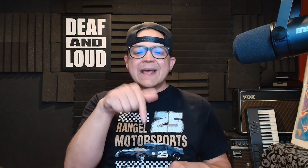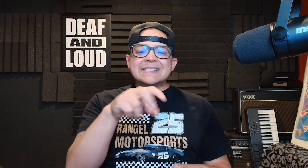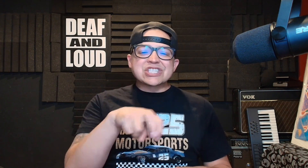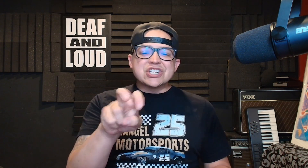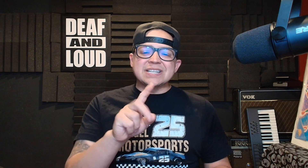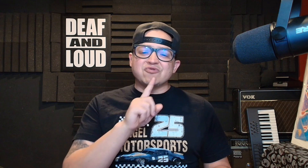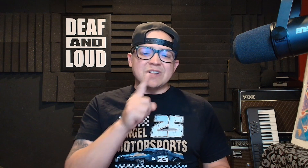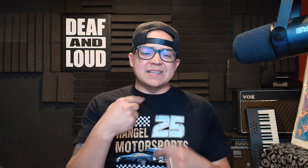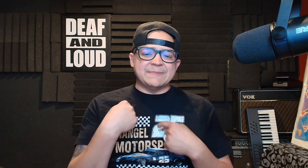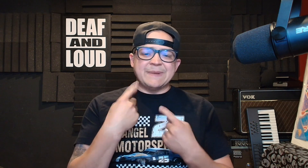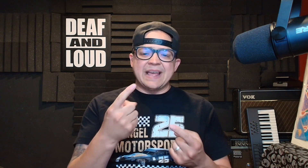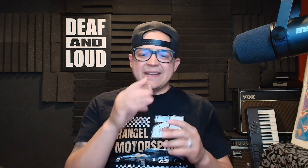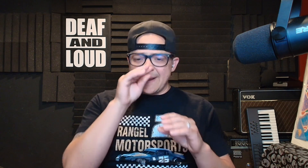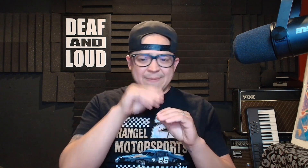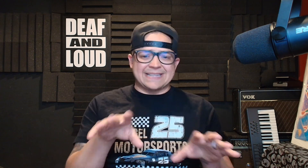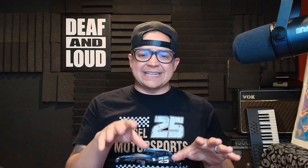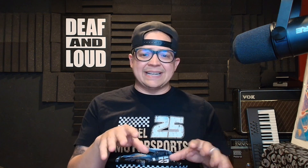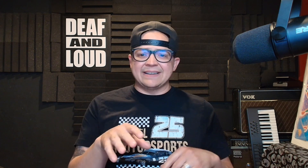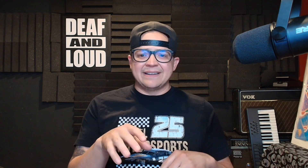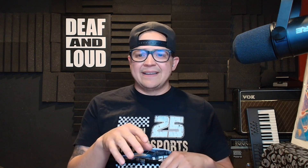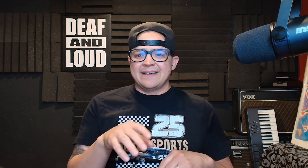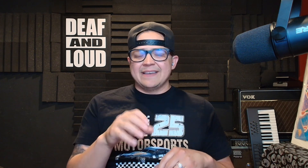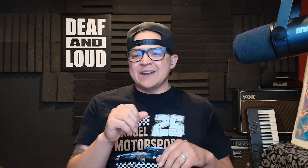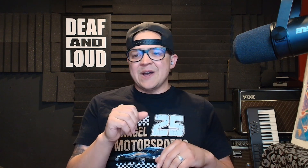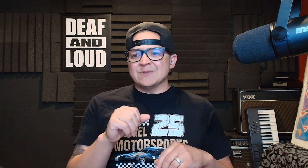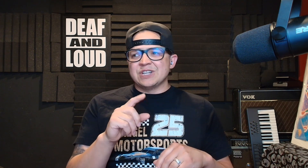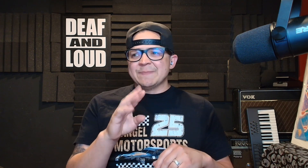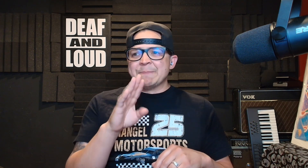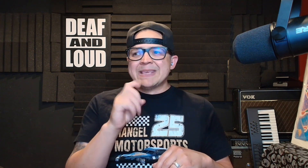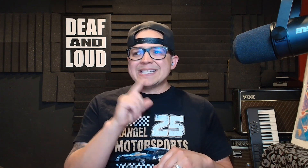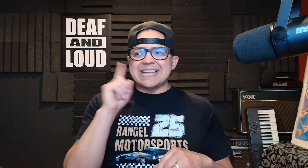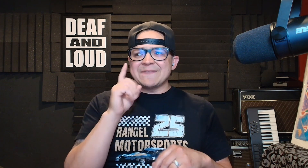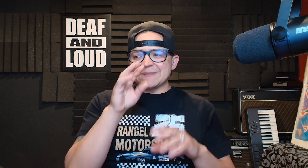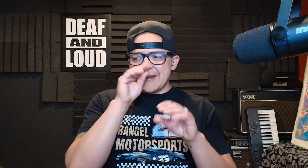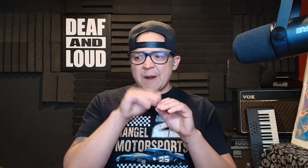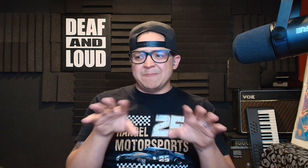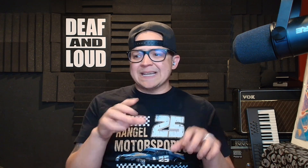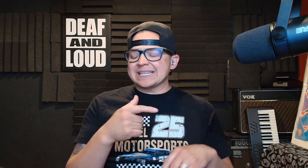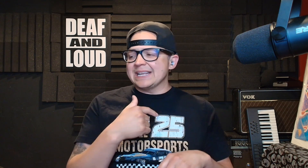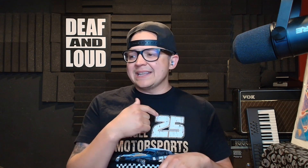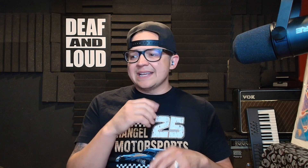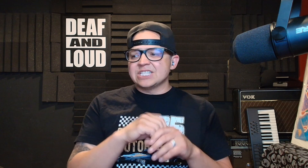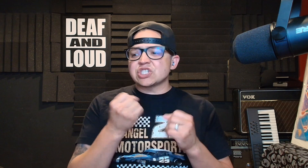this journey has really been a blessing. You know, being Deaf has been a blessing in so